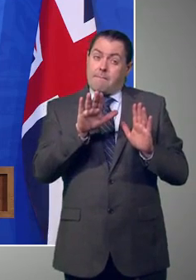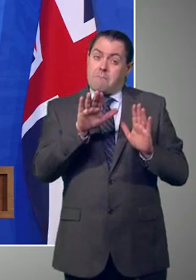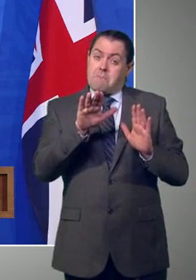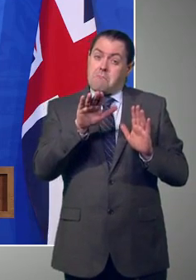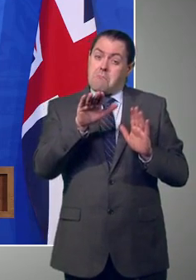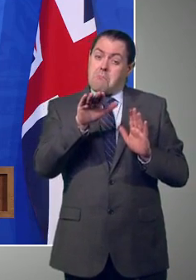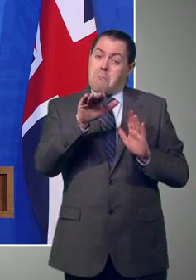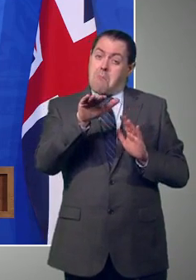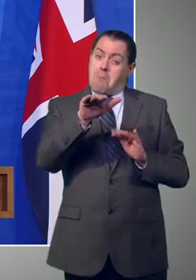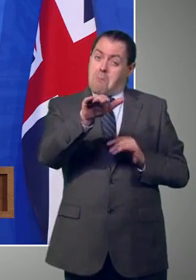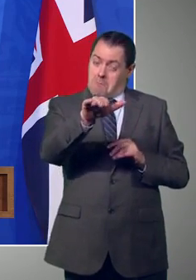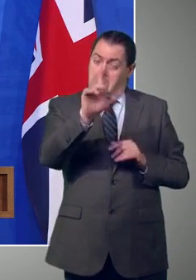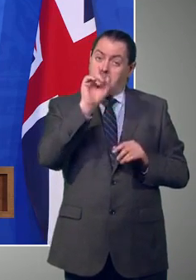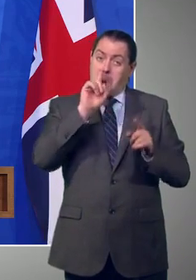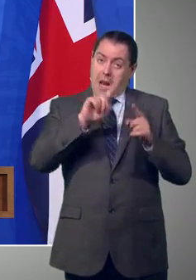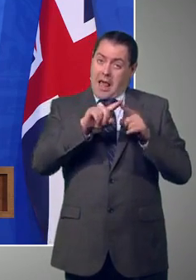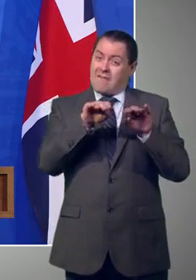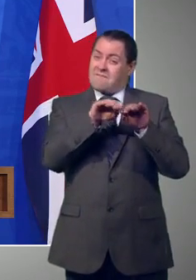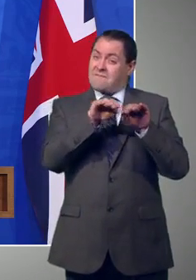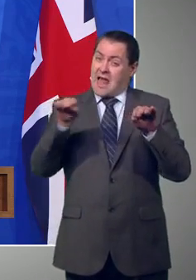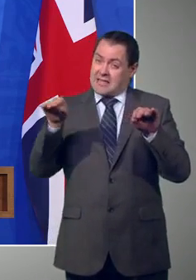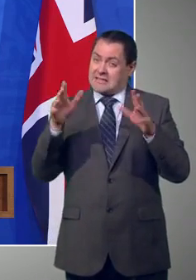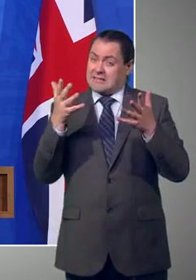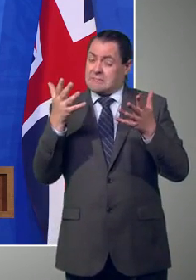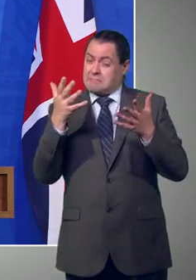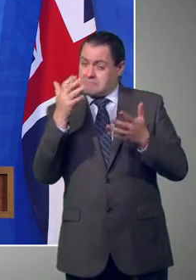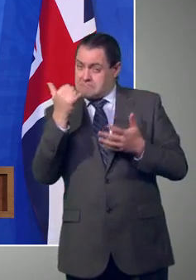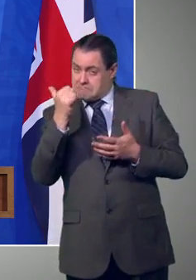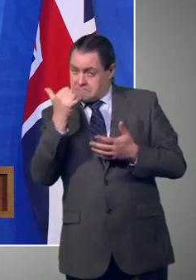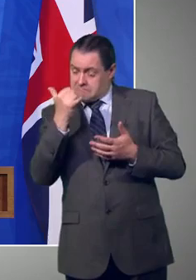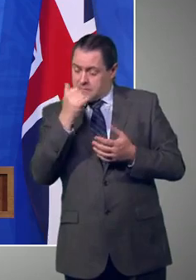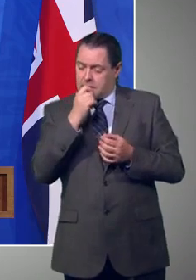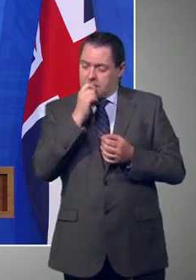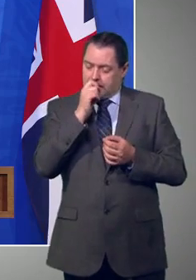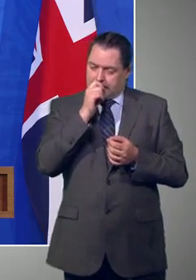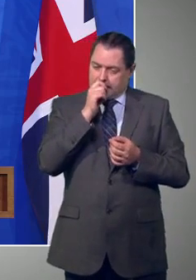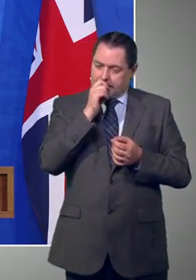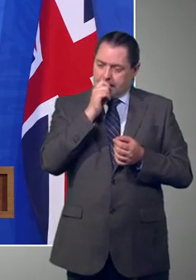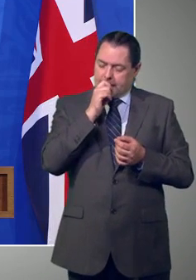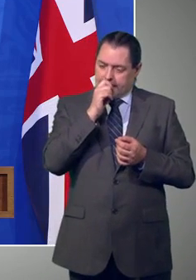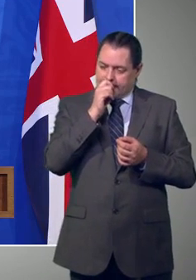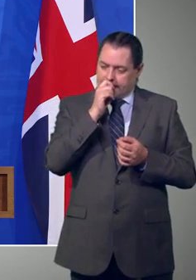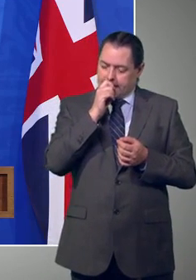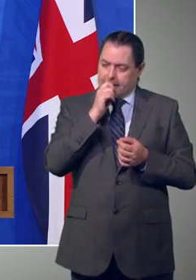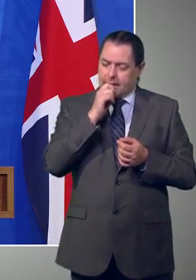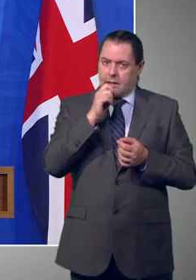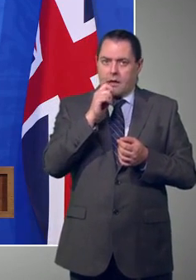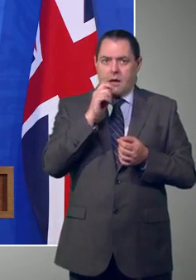out we did see this this